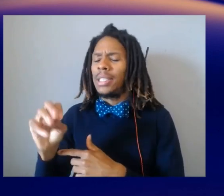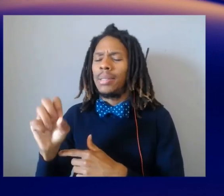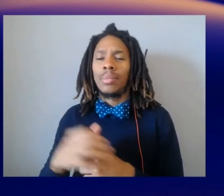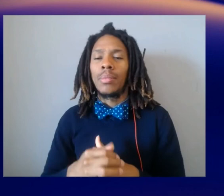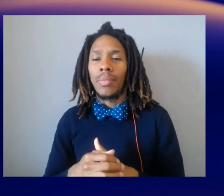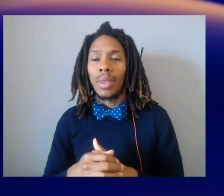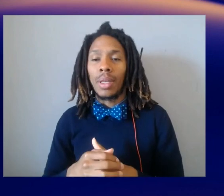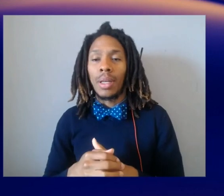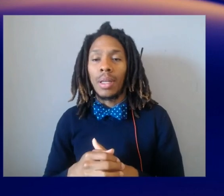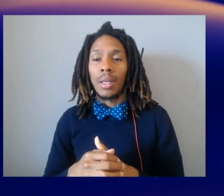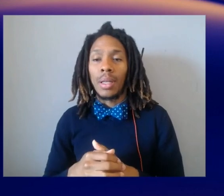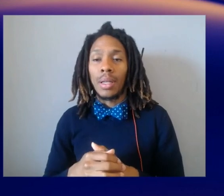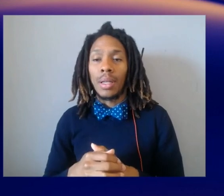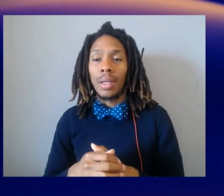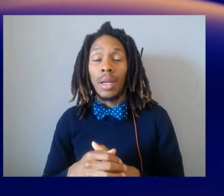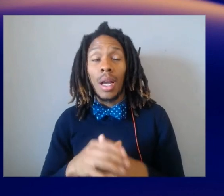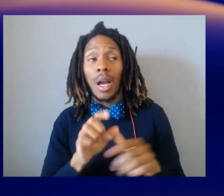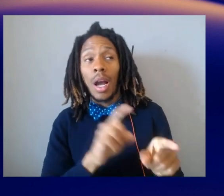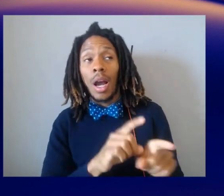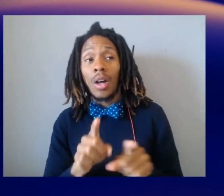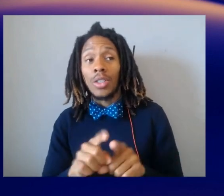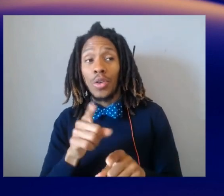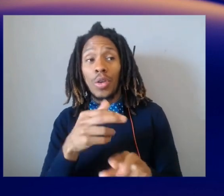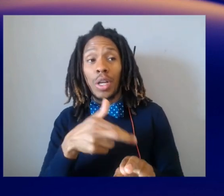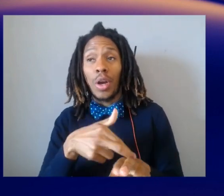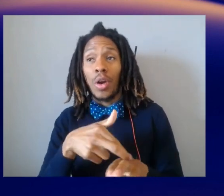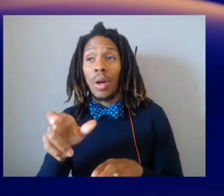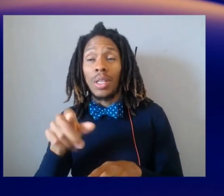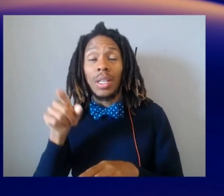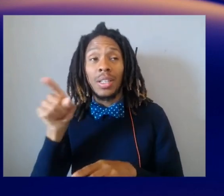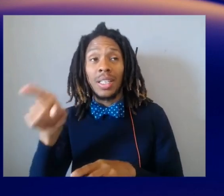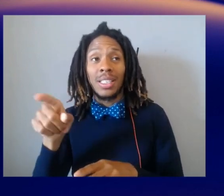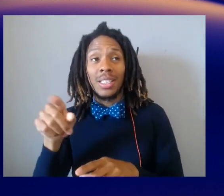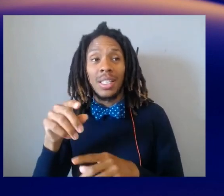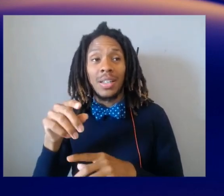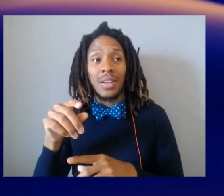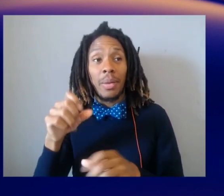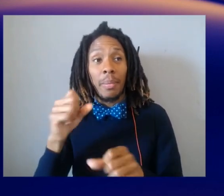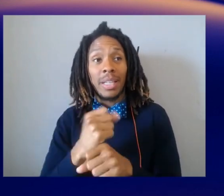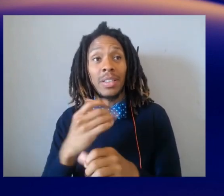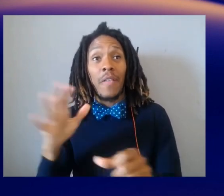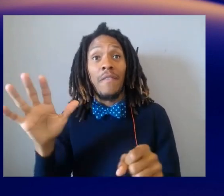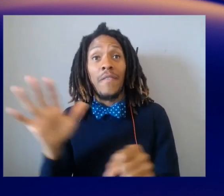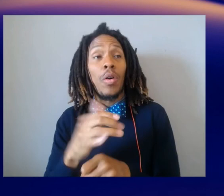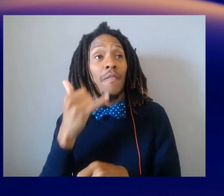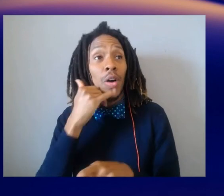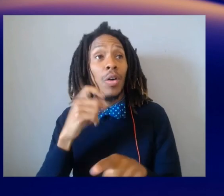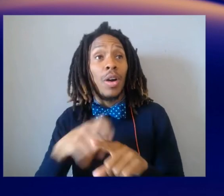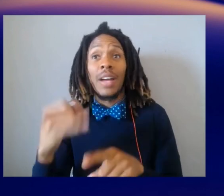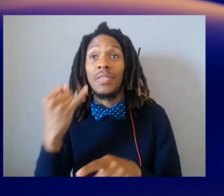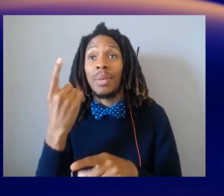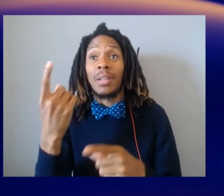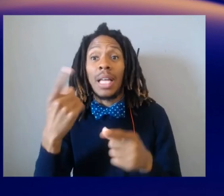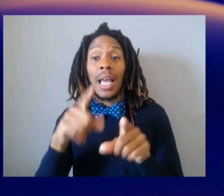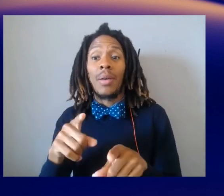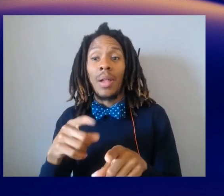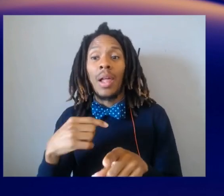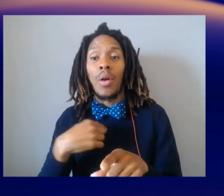route this through a PSTN, so you could escalate this to a full-on phone call? Sure, yeah. - Yes, totally. If something else happened, then we could actually initiate that through Chime.